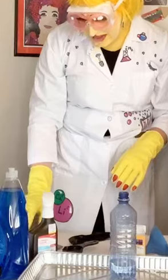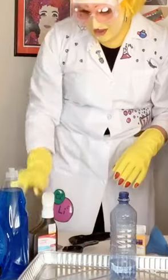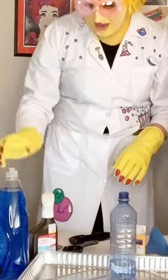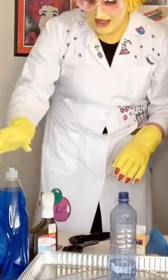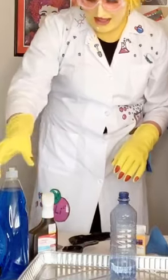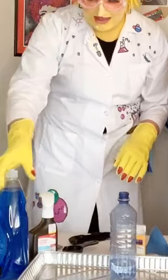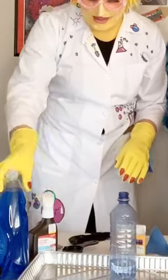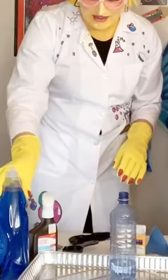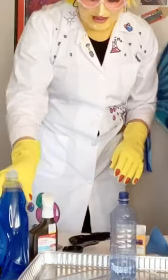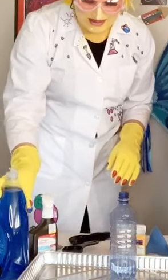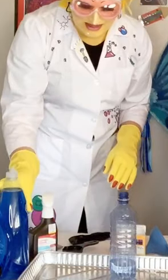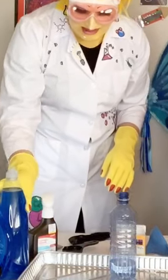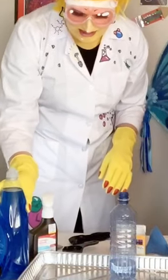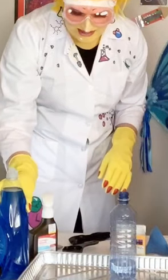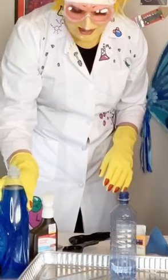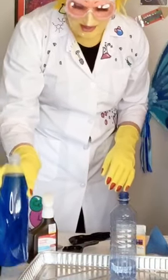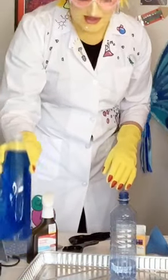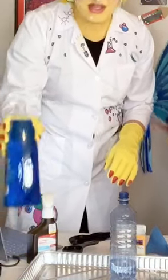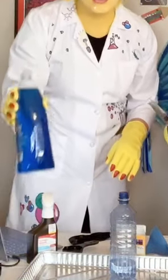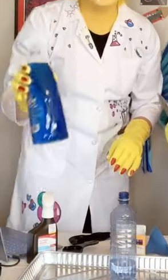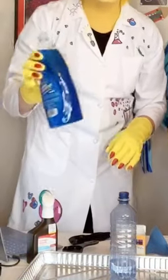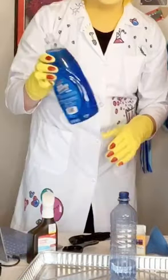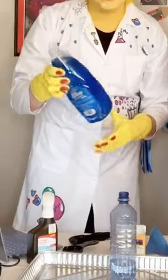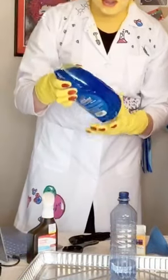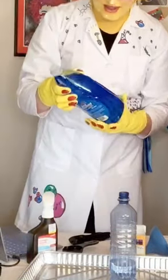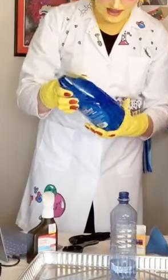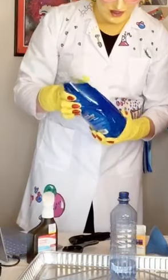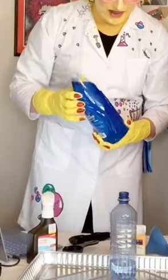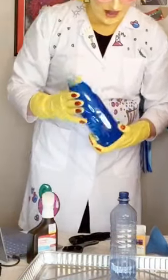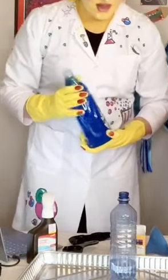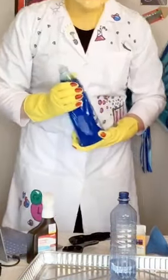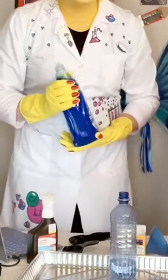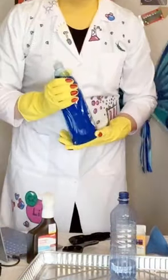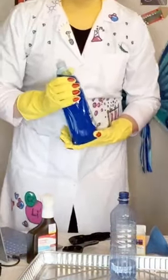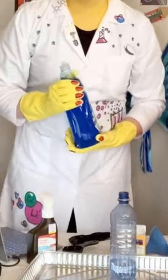Here is...so here's the, here, I'm just going to skip ahead just a little bit.